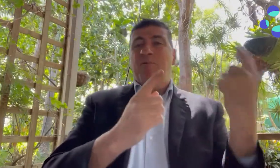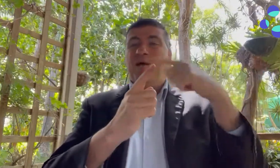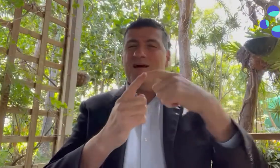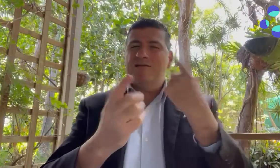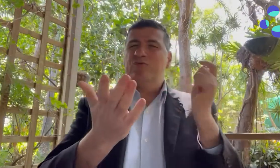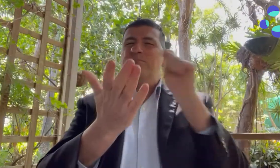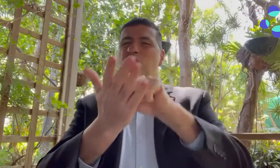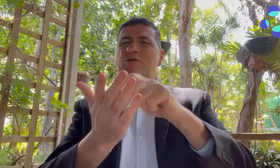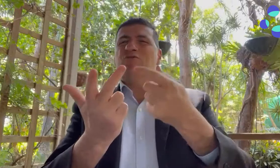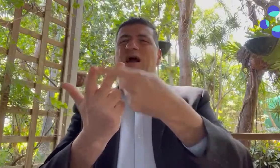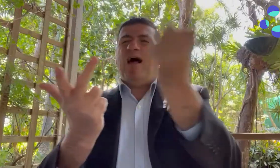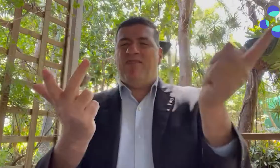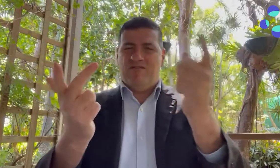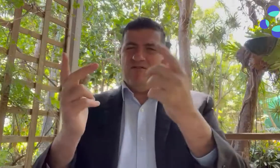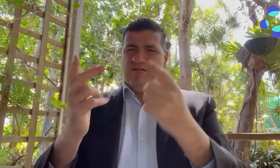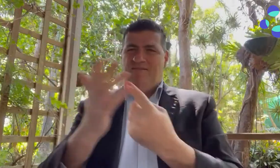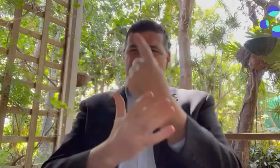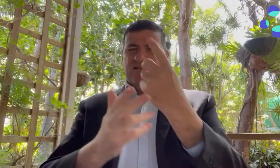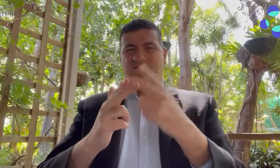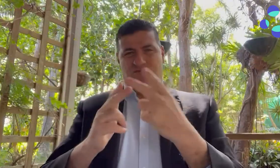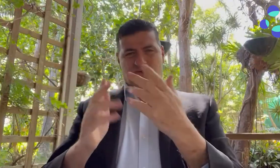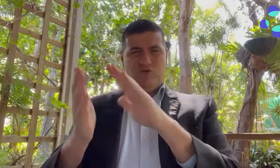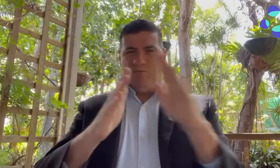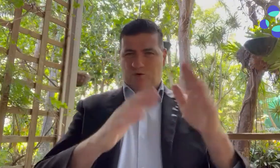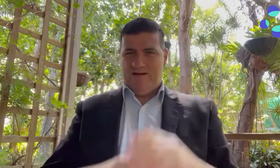and will also be sponsoring events for the community to celebrate the week.